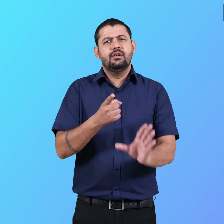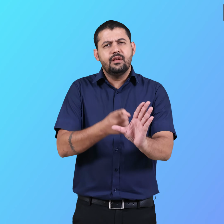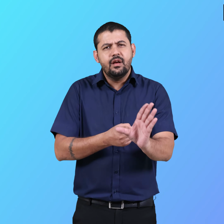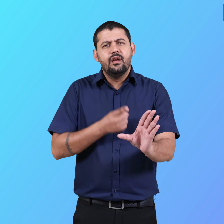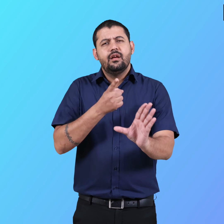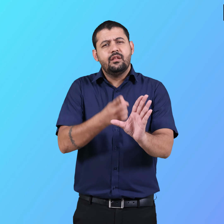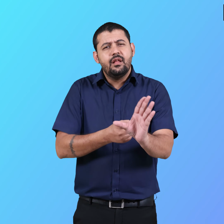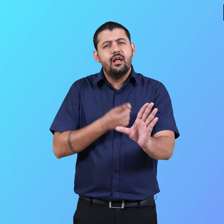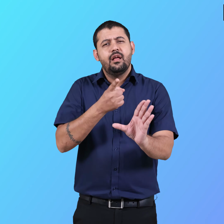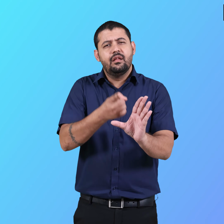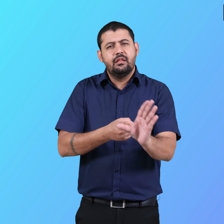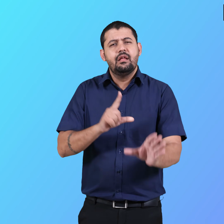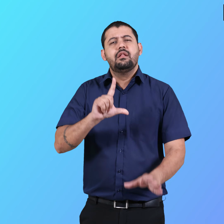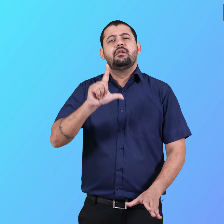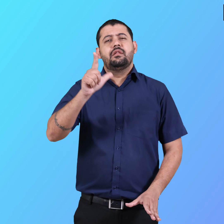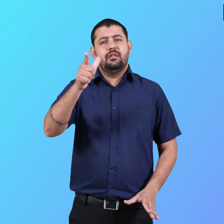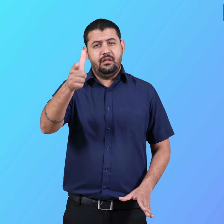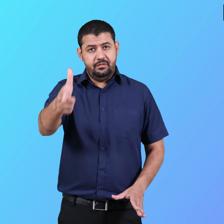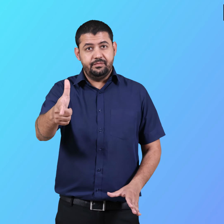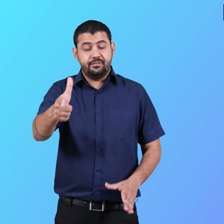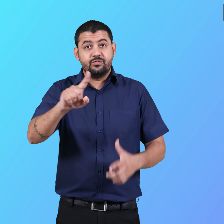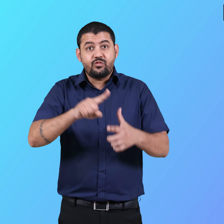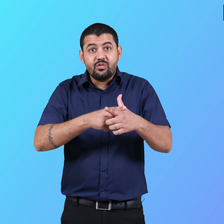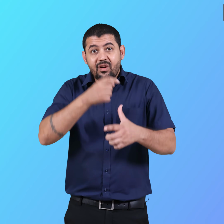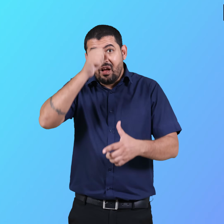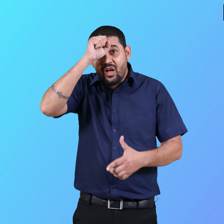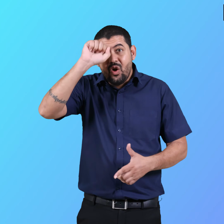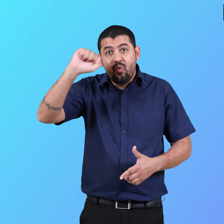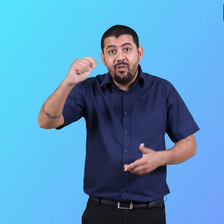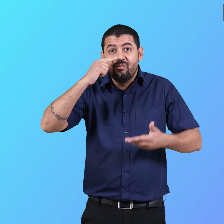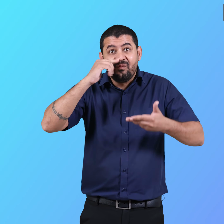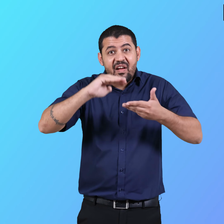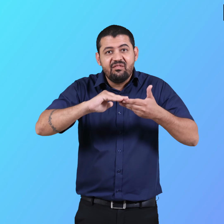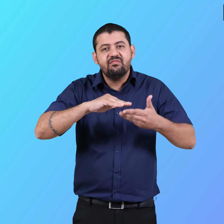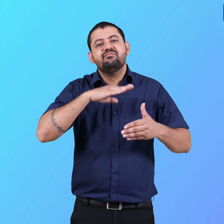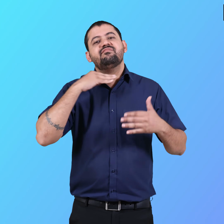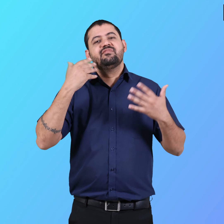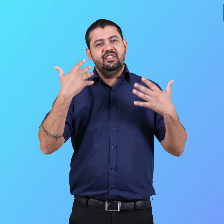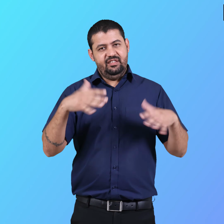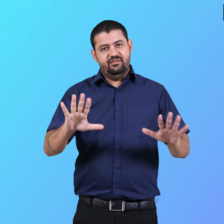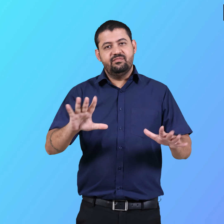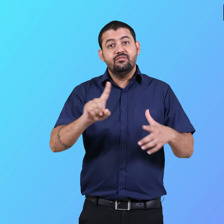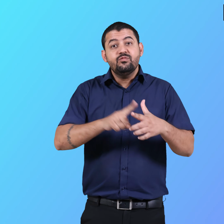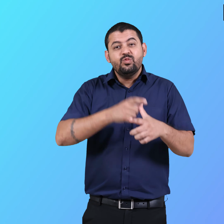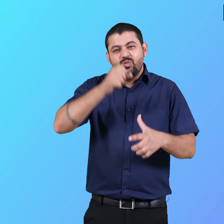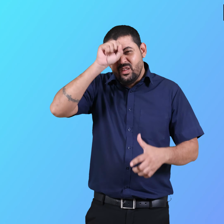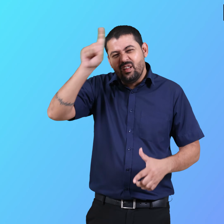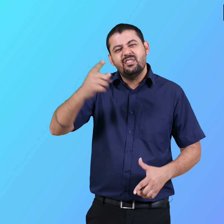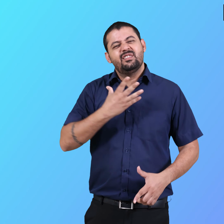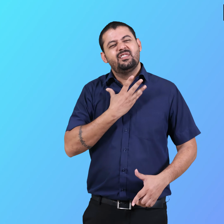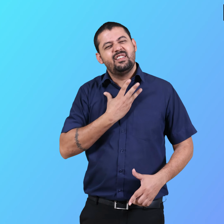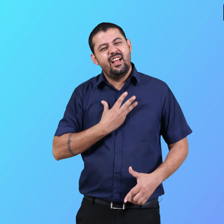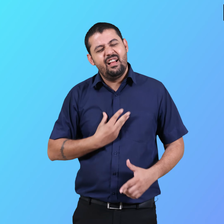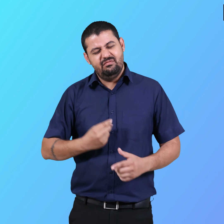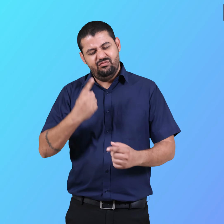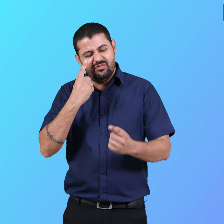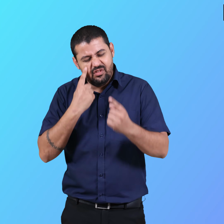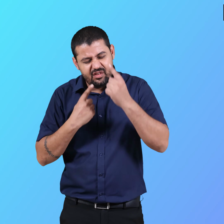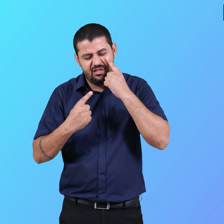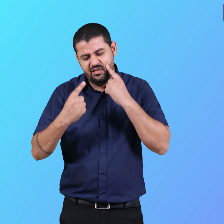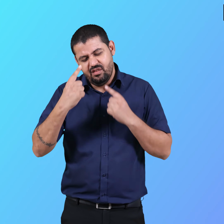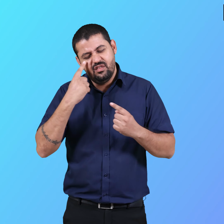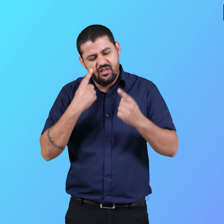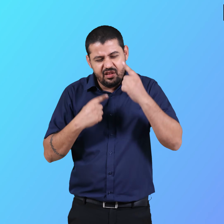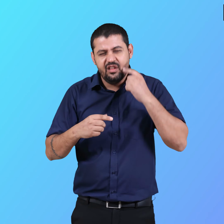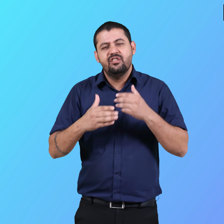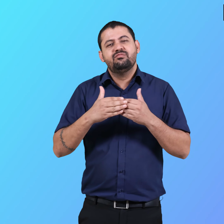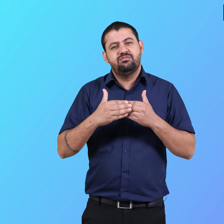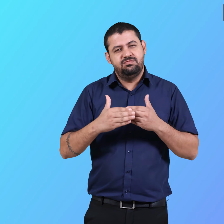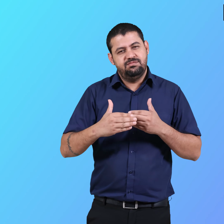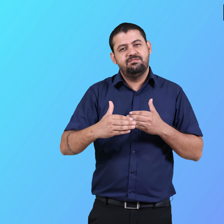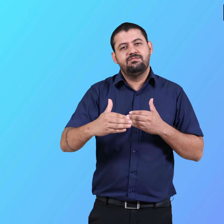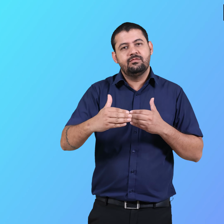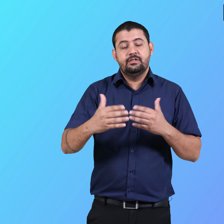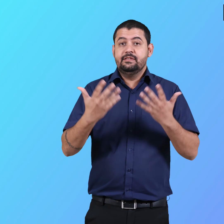Years later, Judah’s wife, the daughter of Shua, died. After Judah mourned her death,